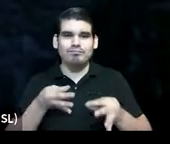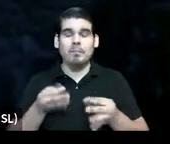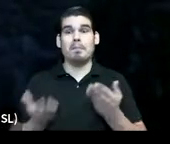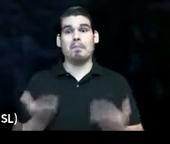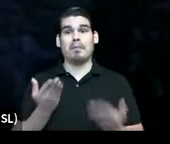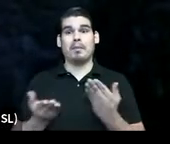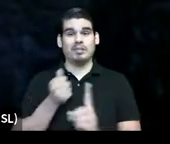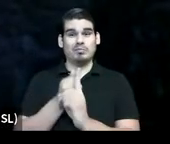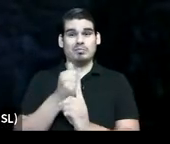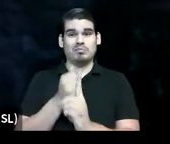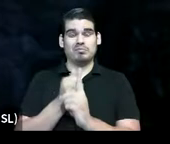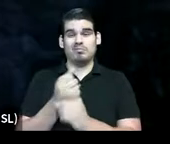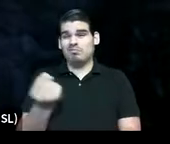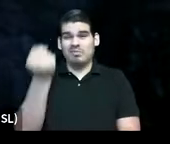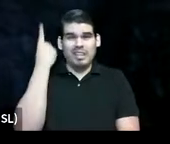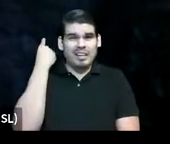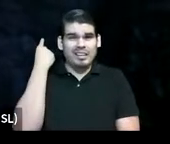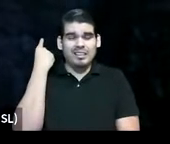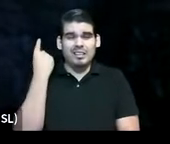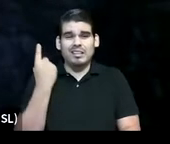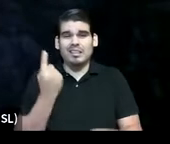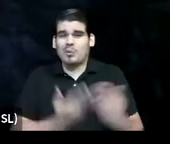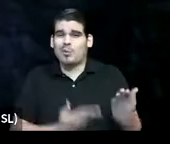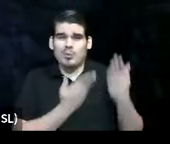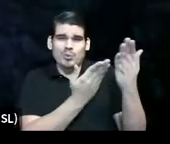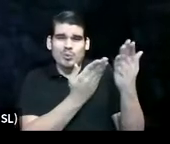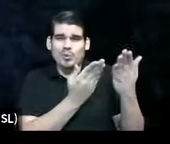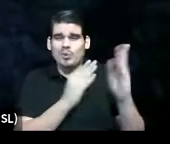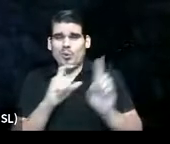and also other verbs. So I just wanted to go ahead and highlight that as well.